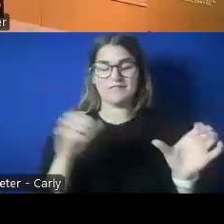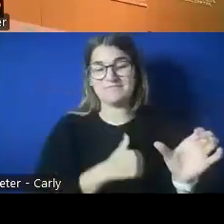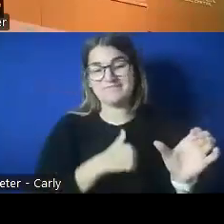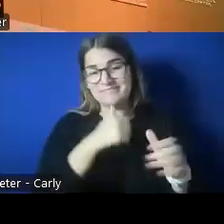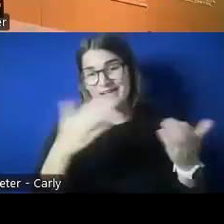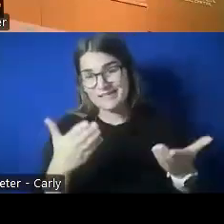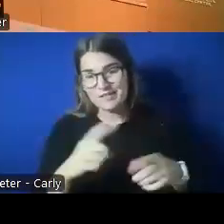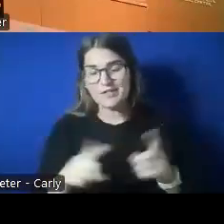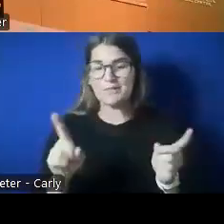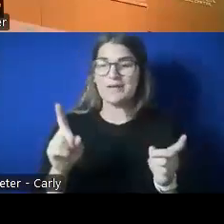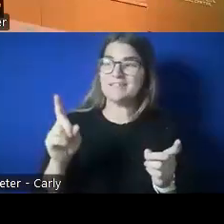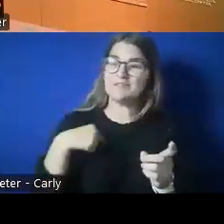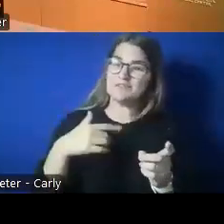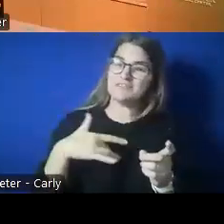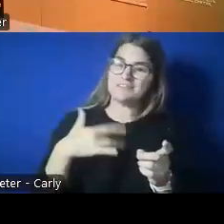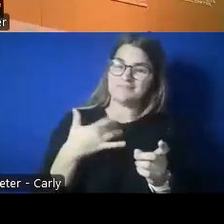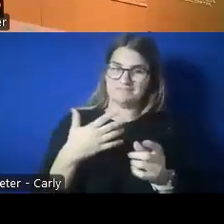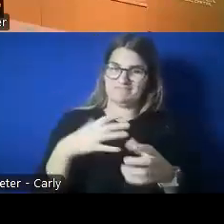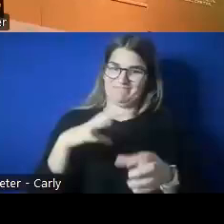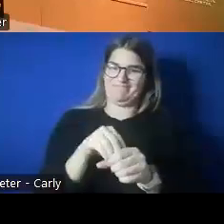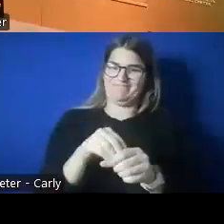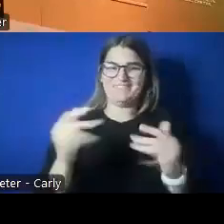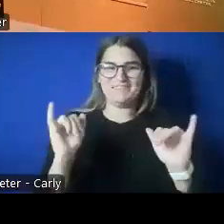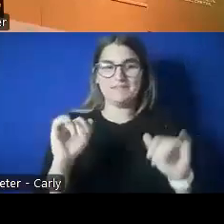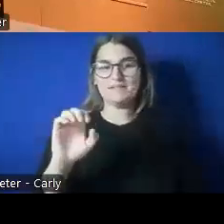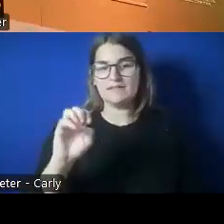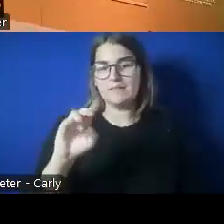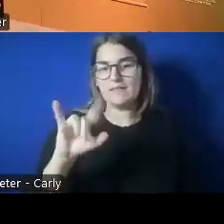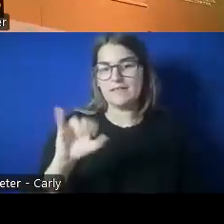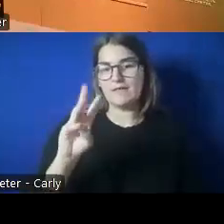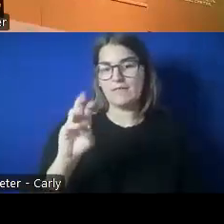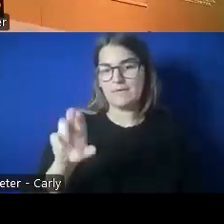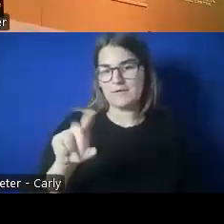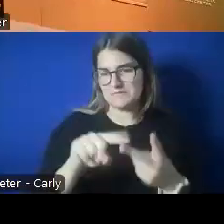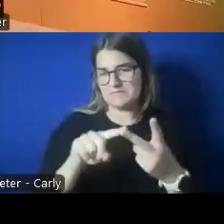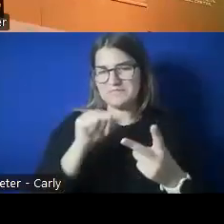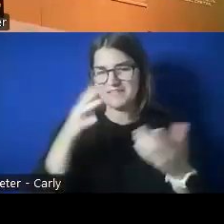here with us in spirit um and then Emily Weber is not here with us today she also um is a licensed